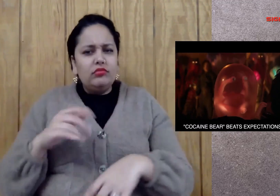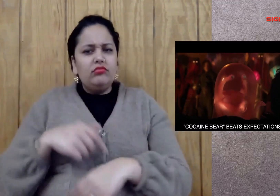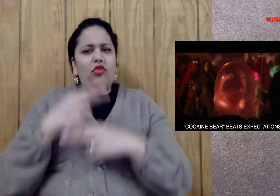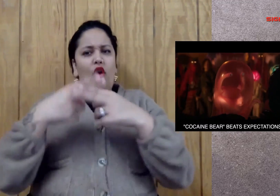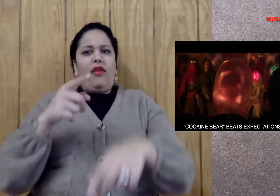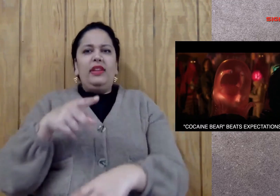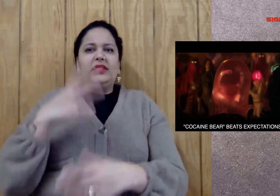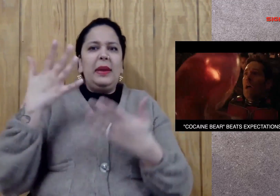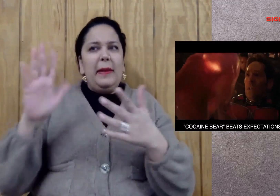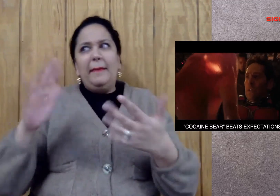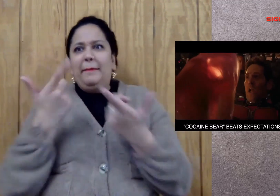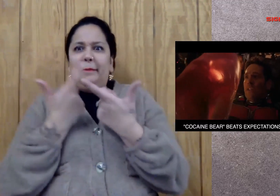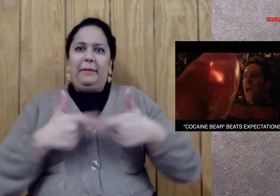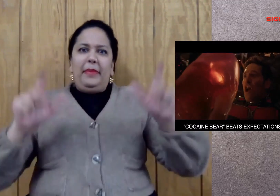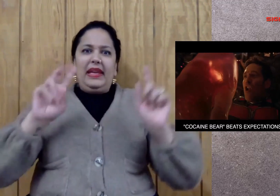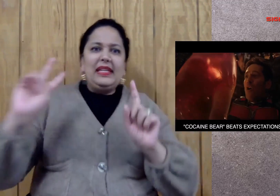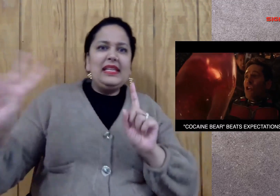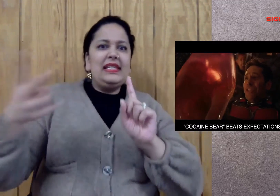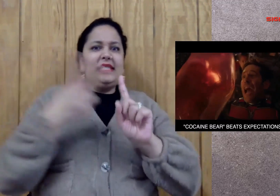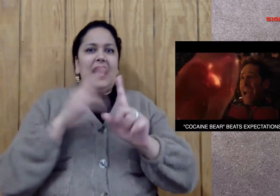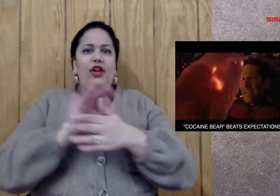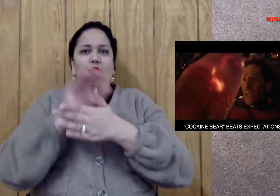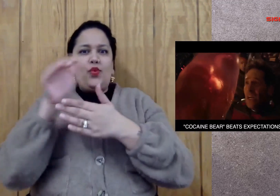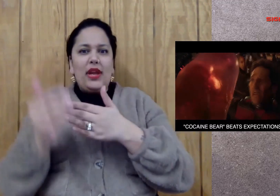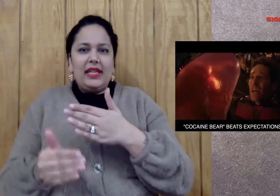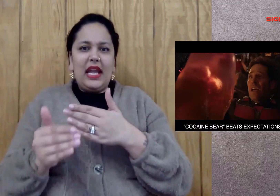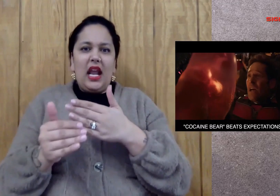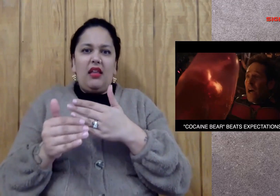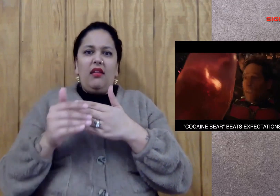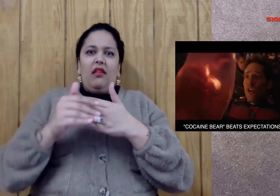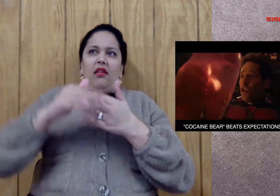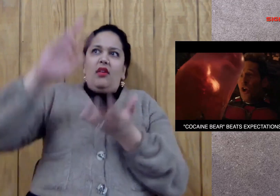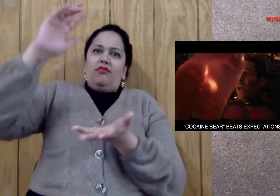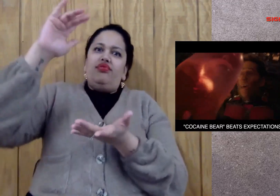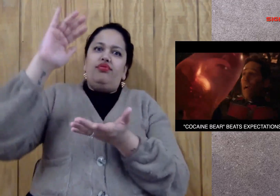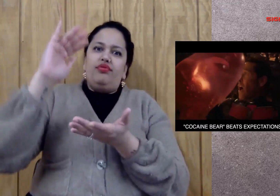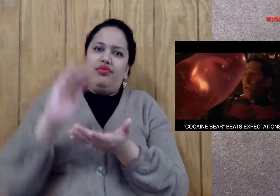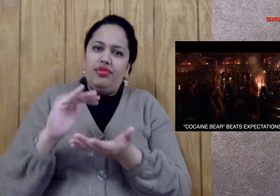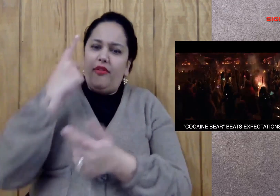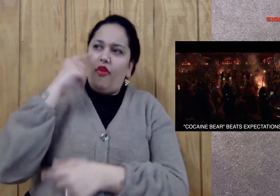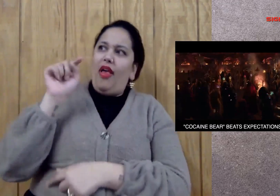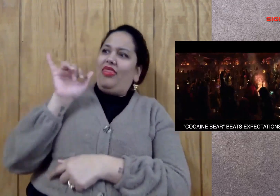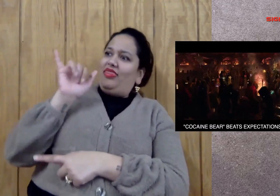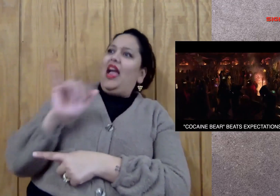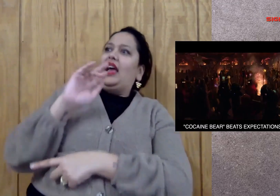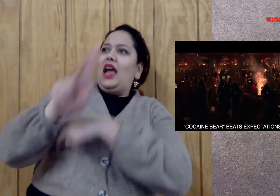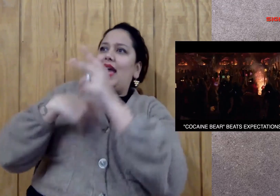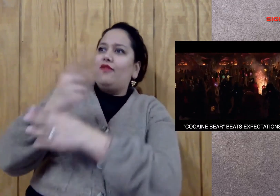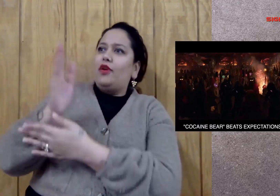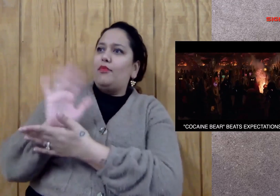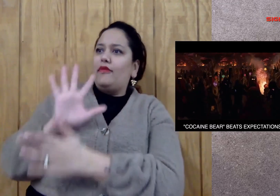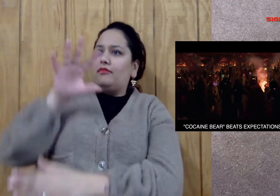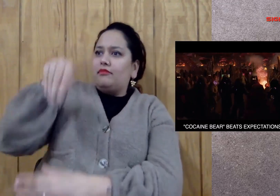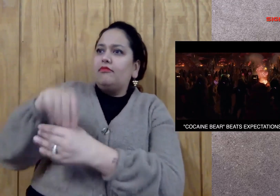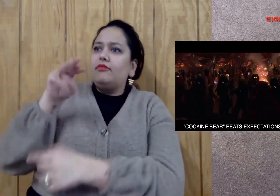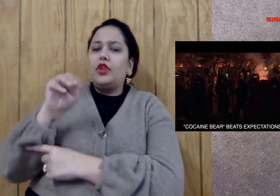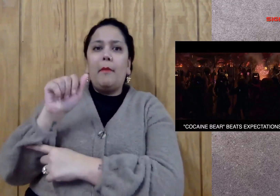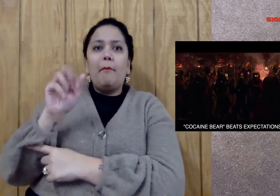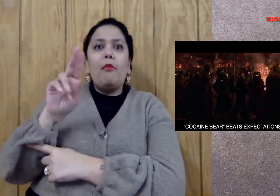Multiple movie industry Watchers are calling it the second biggest weekend decline for a Marvel movie.